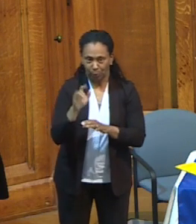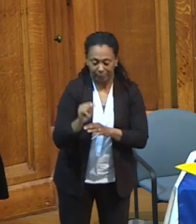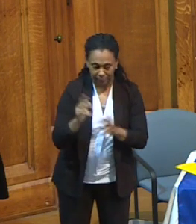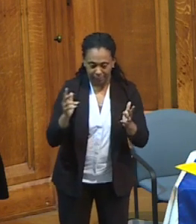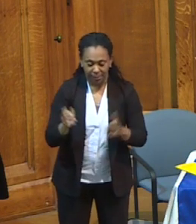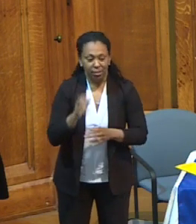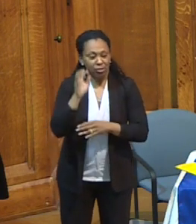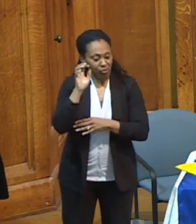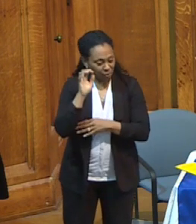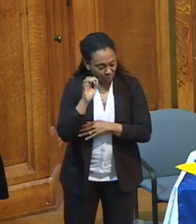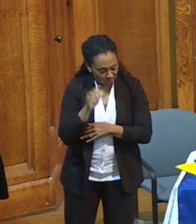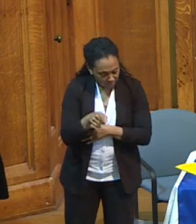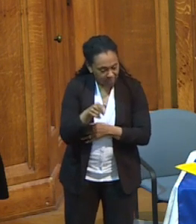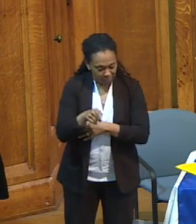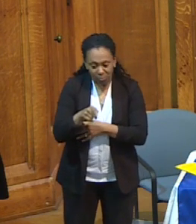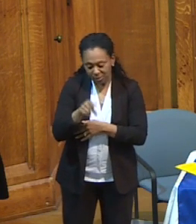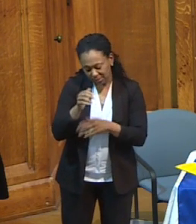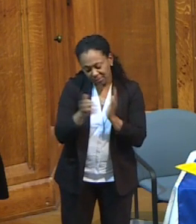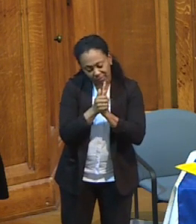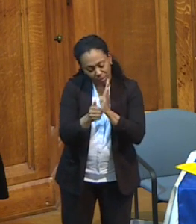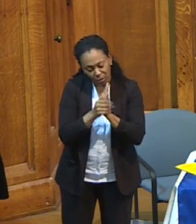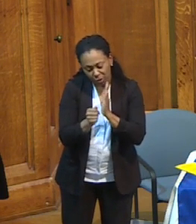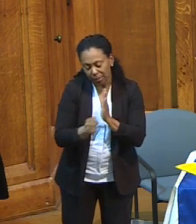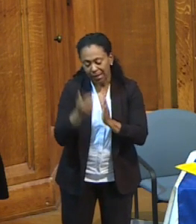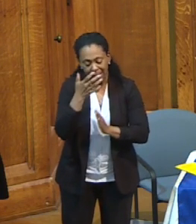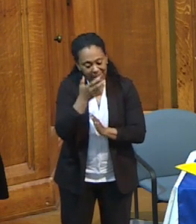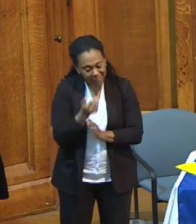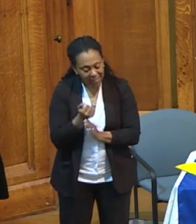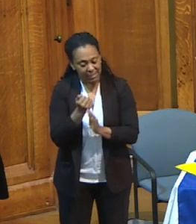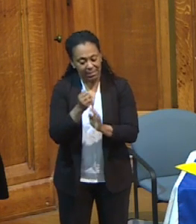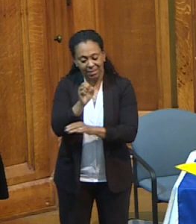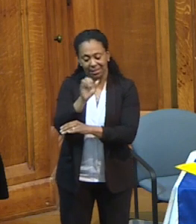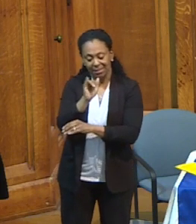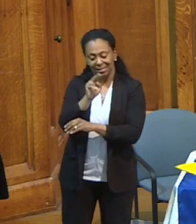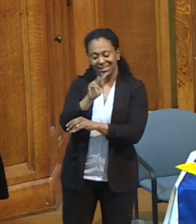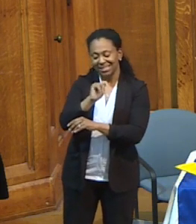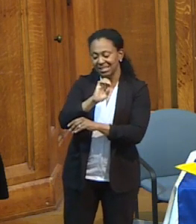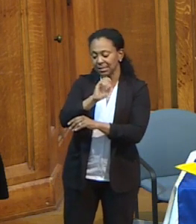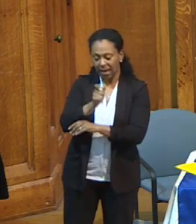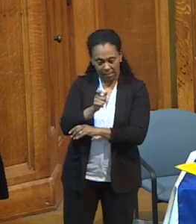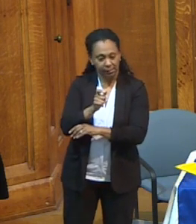He was quite good I think at getting syntax and grammar through to those kids.